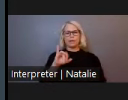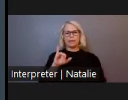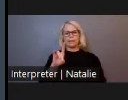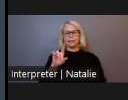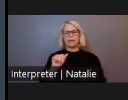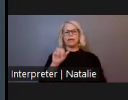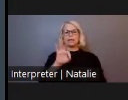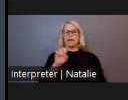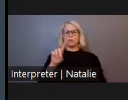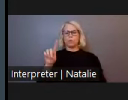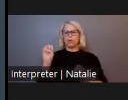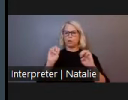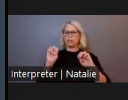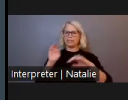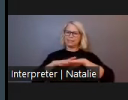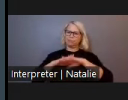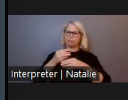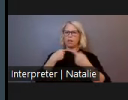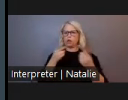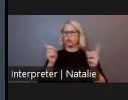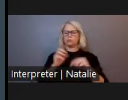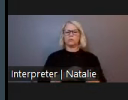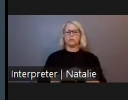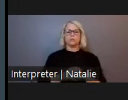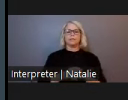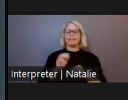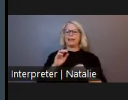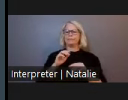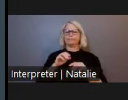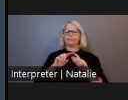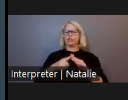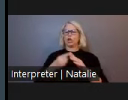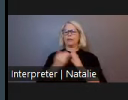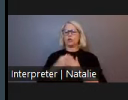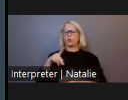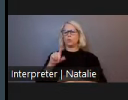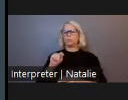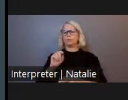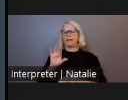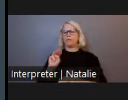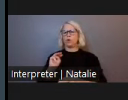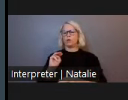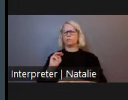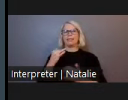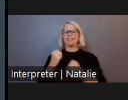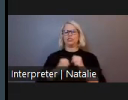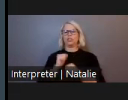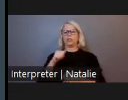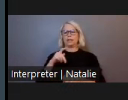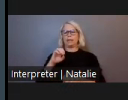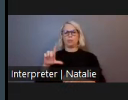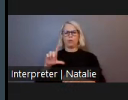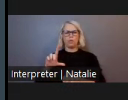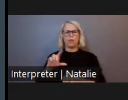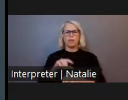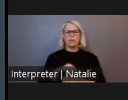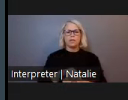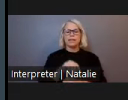The rolled out this new platform in April of this year that, if you have not heard about